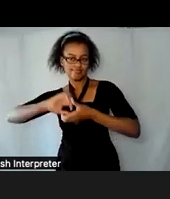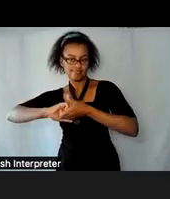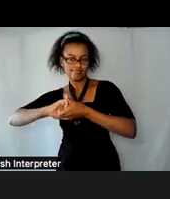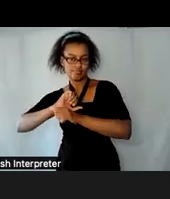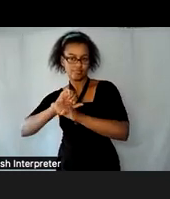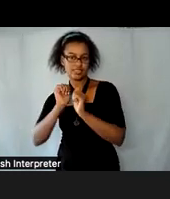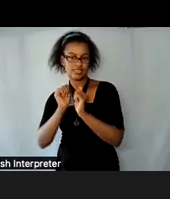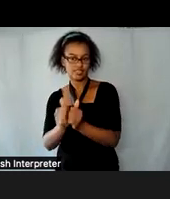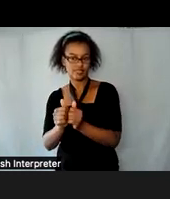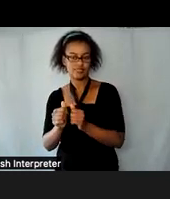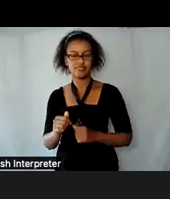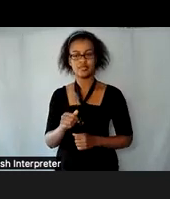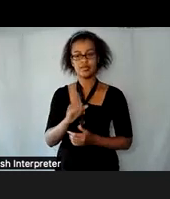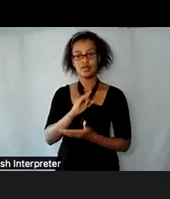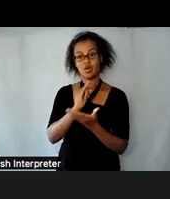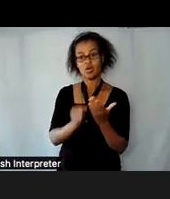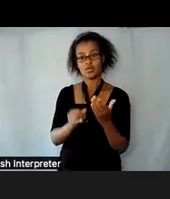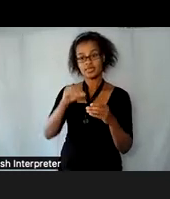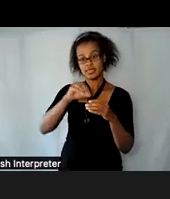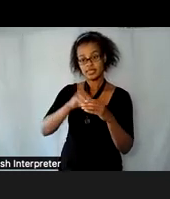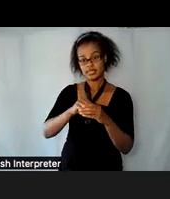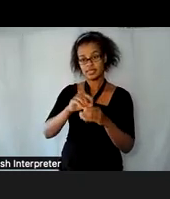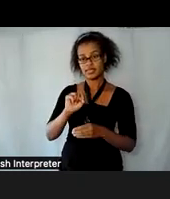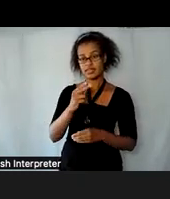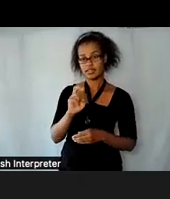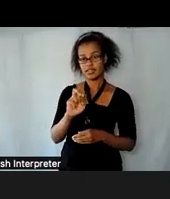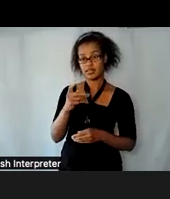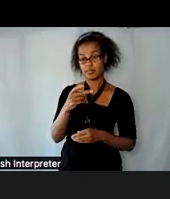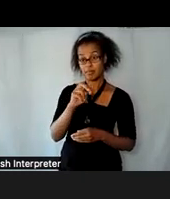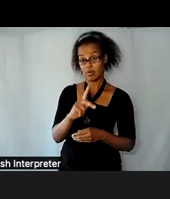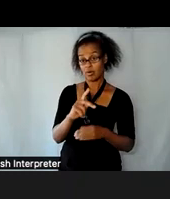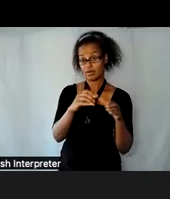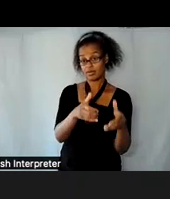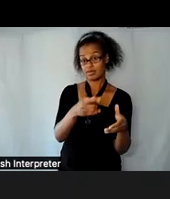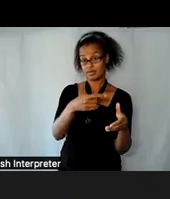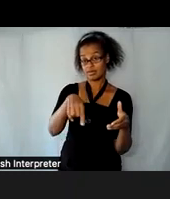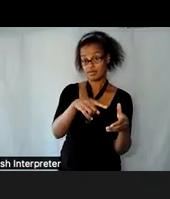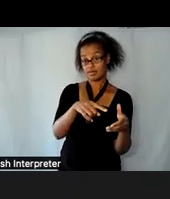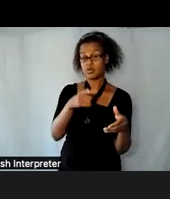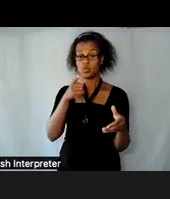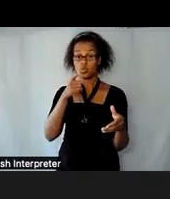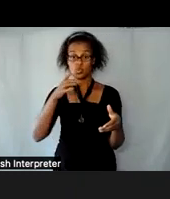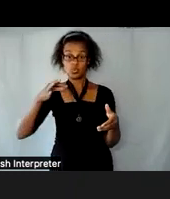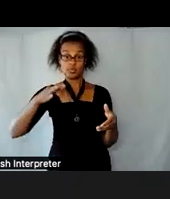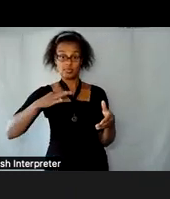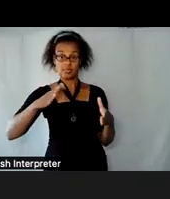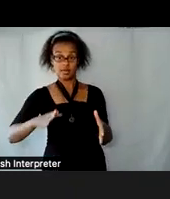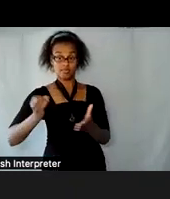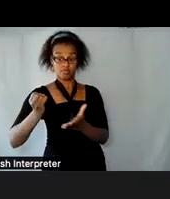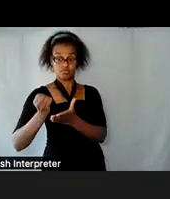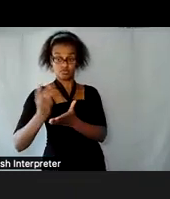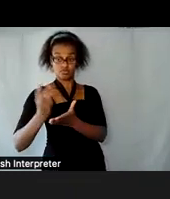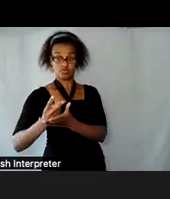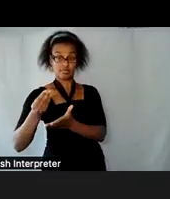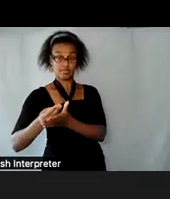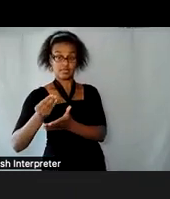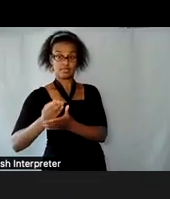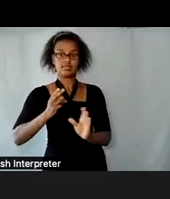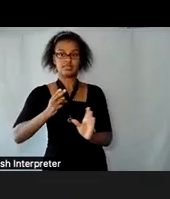initiative that the successful grants applicant will then become part of and this initiative